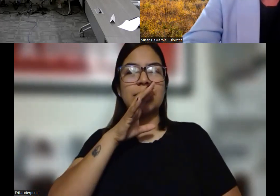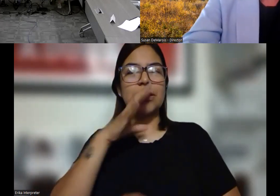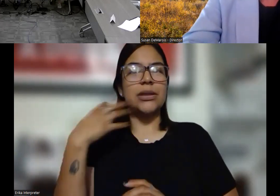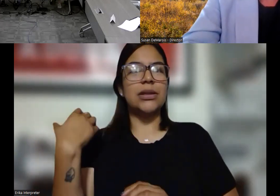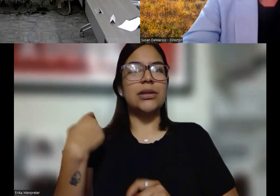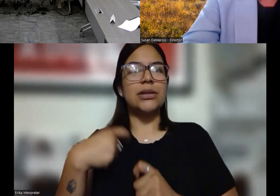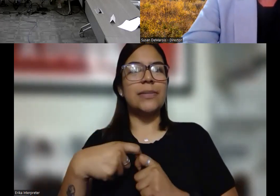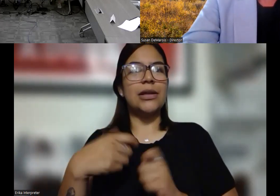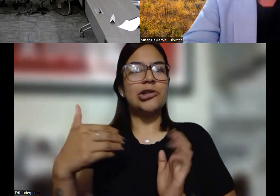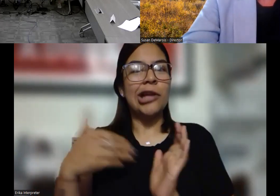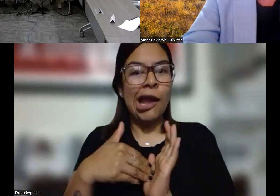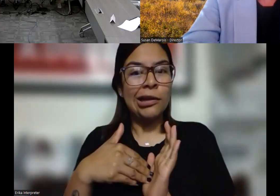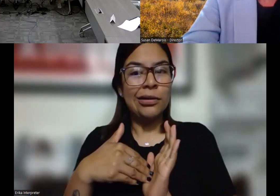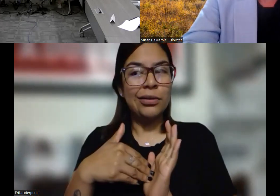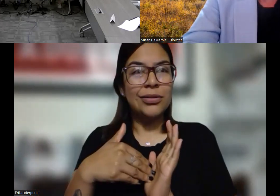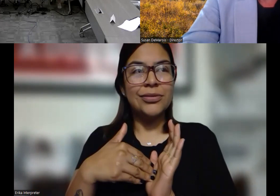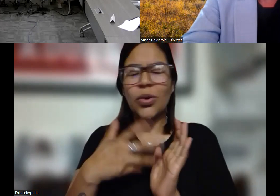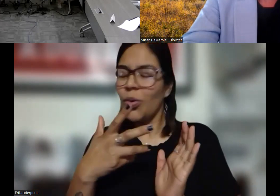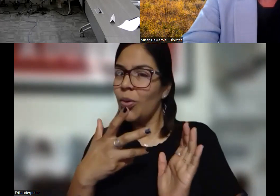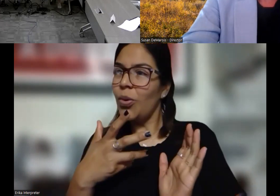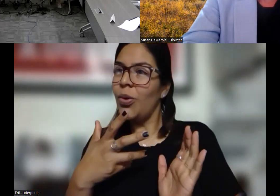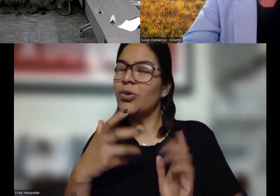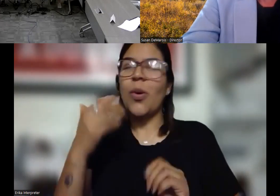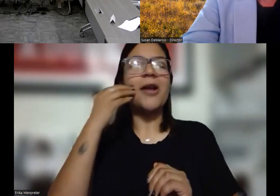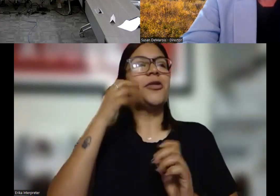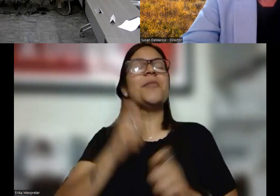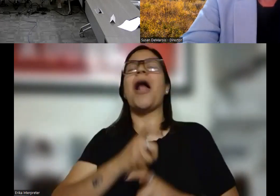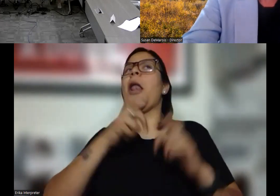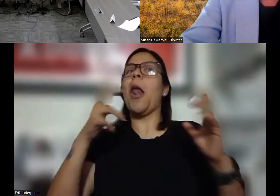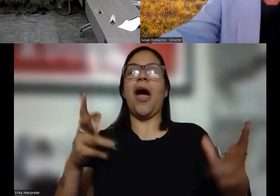with her had know Spanish so we're going to have large populations that all speak English that's